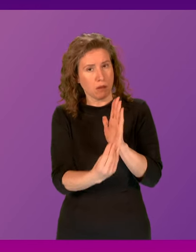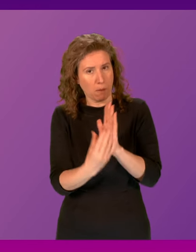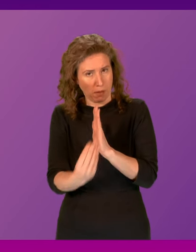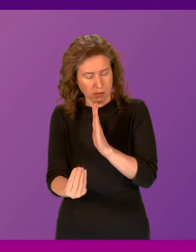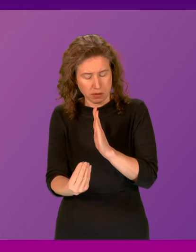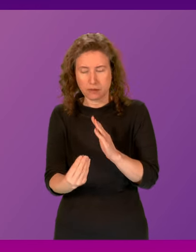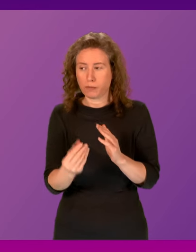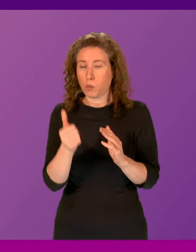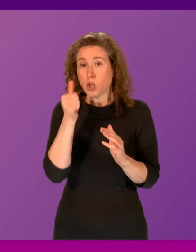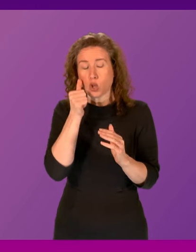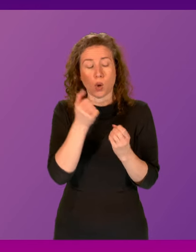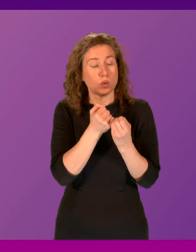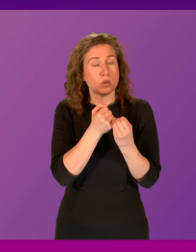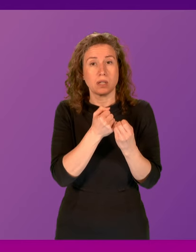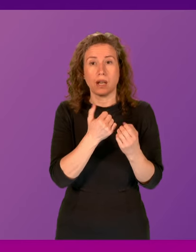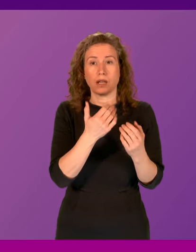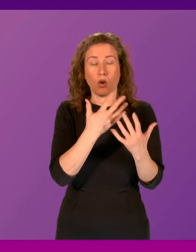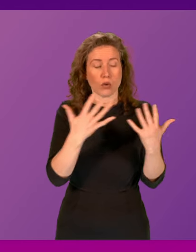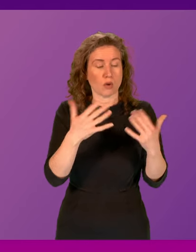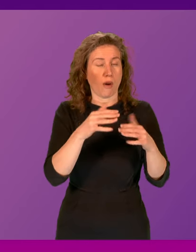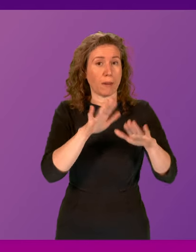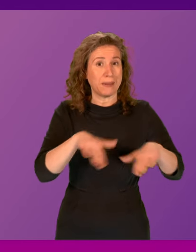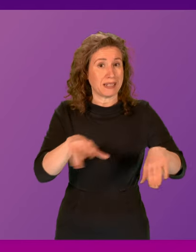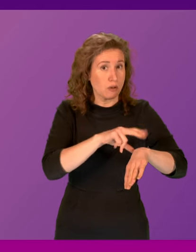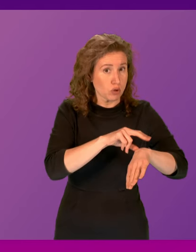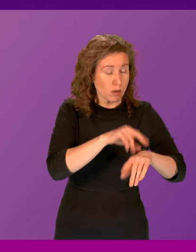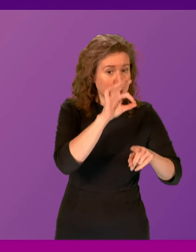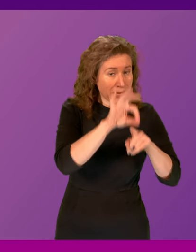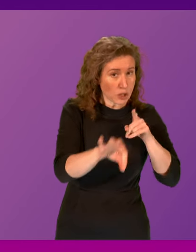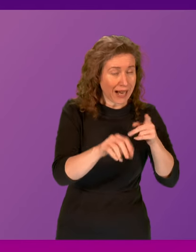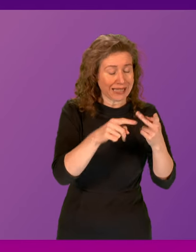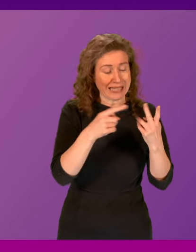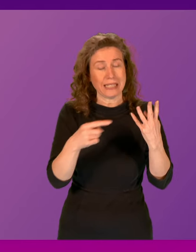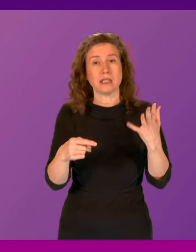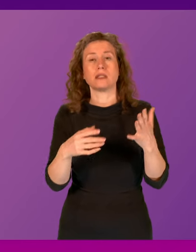There are two main paediatric specialties: paediatrics and paediatric surgery. From